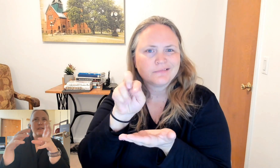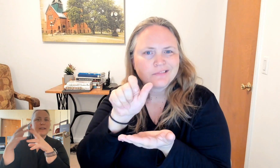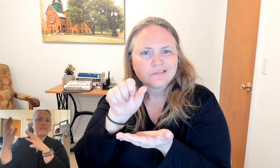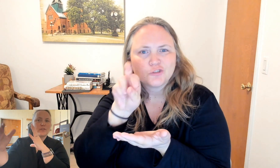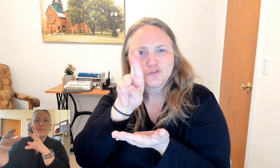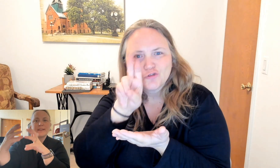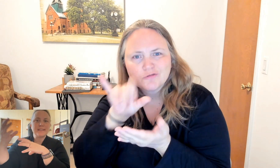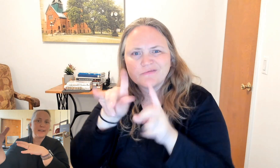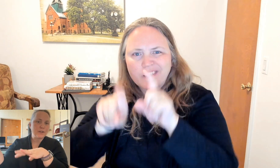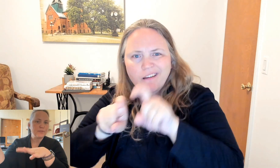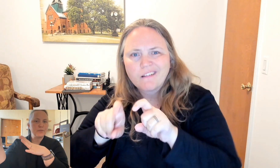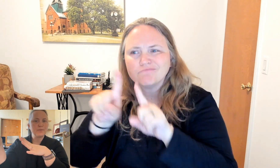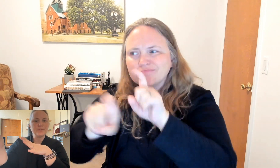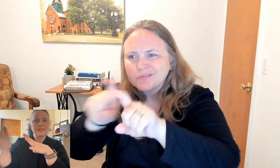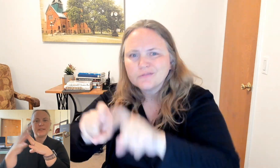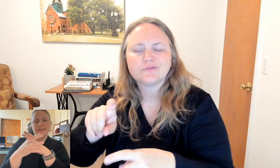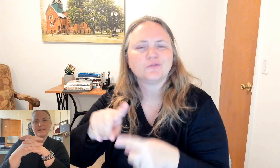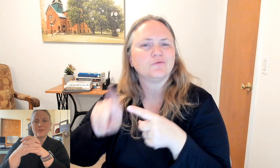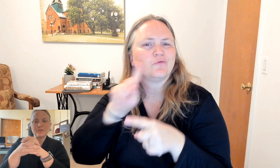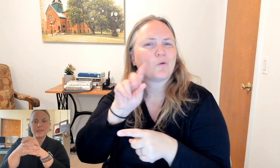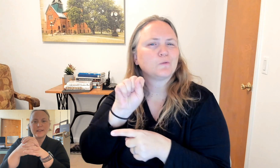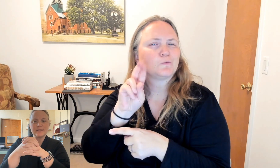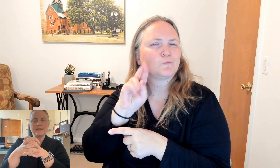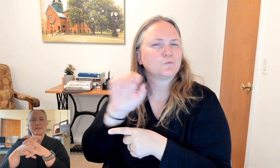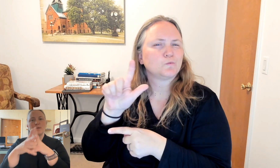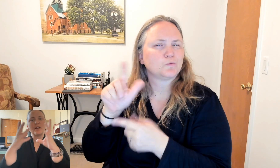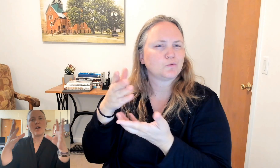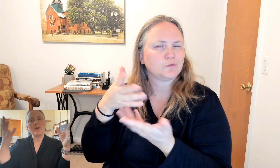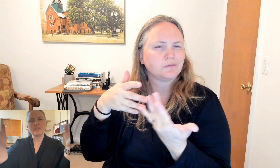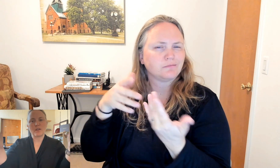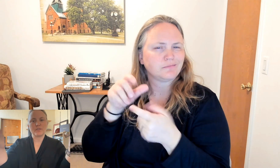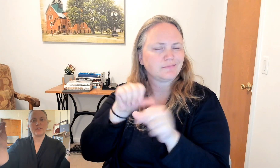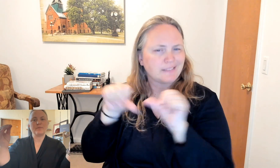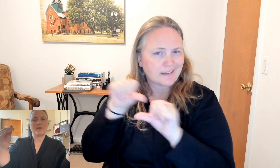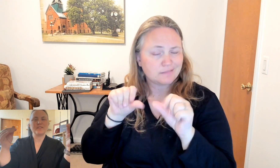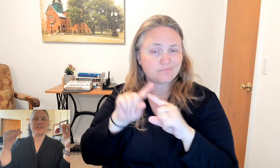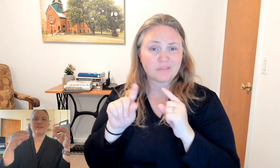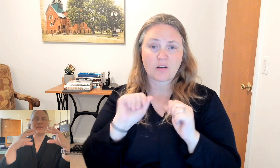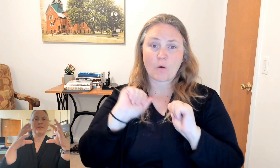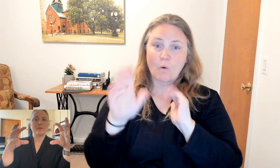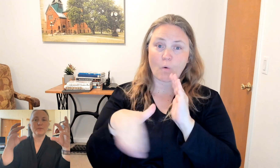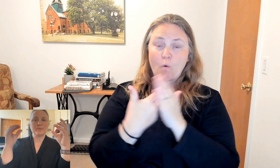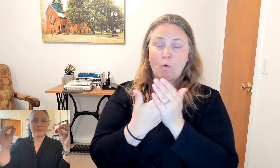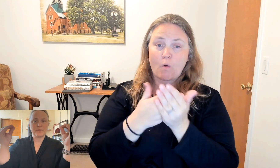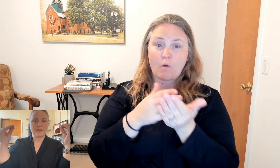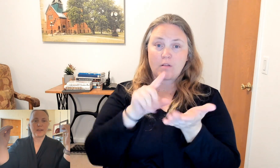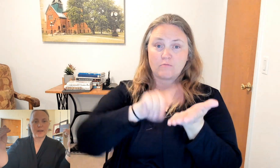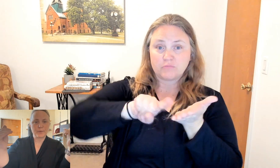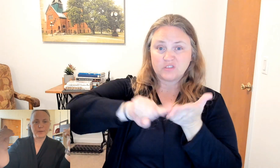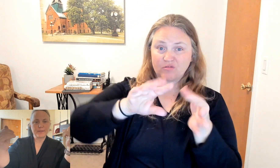Like surveys and interviews and social sciences, but not all scholarship falls into those specific categories.